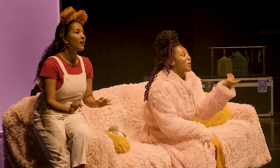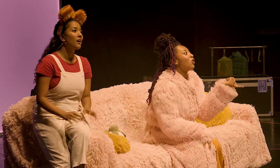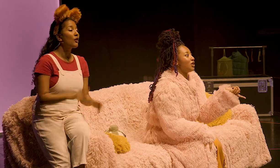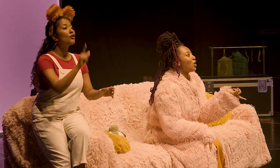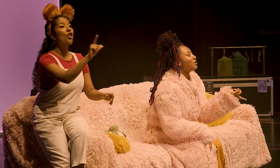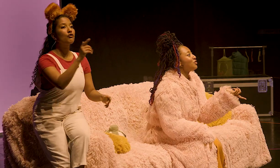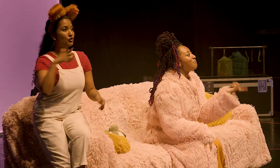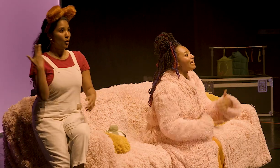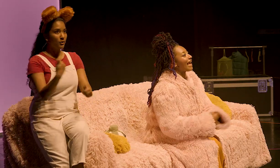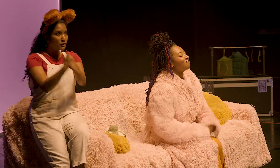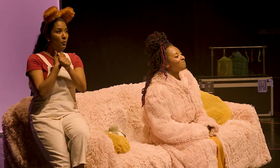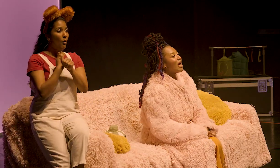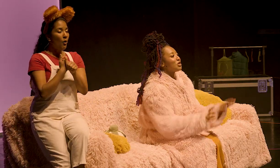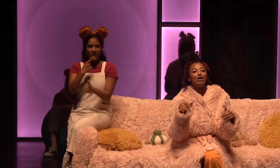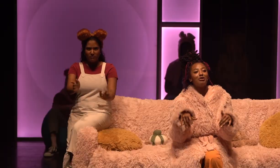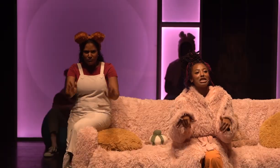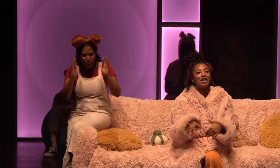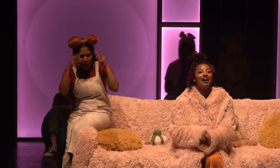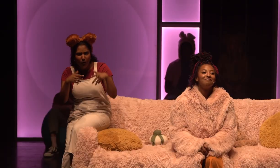That's when Lauren and Josie jumped back in, said I could crash here.